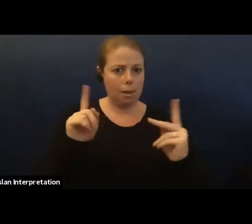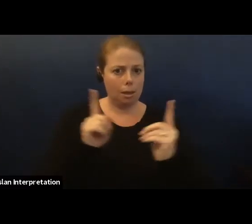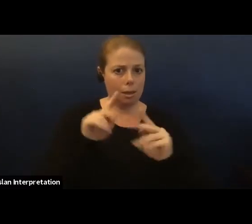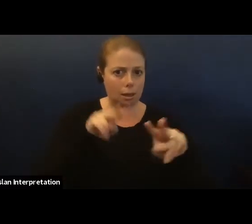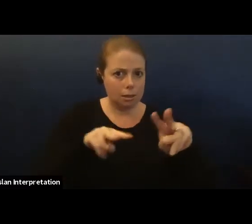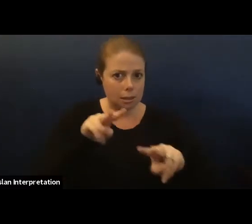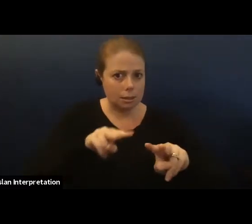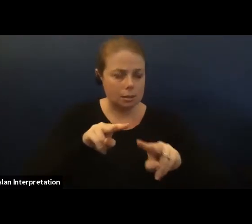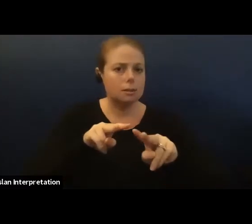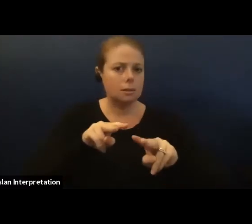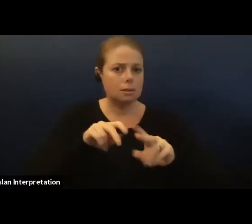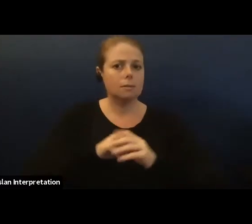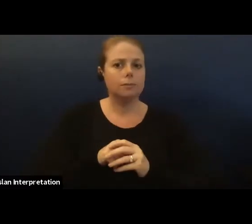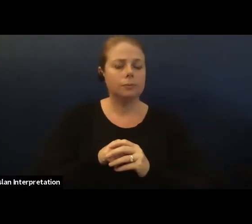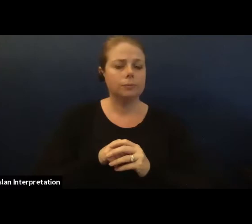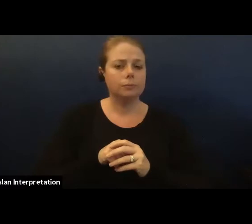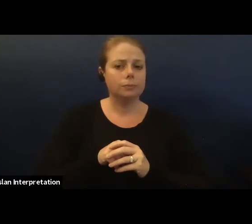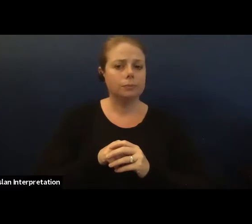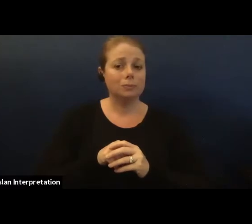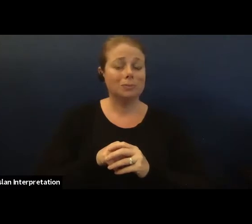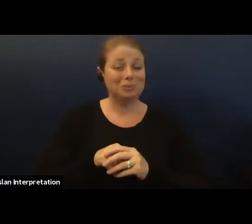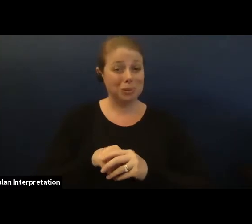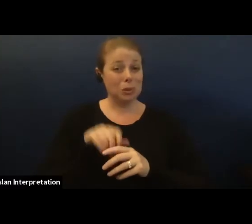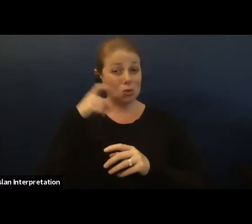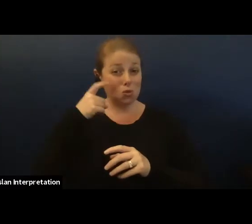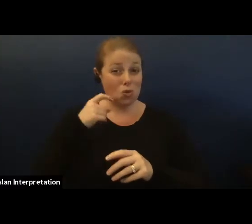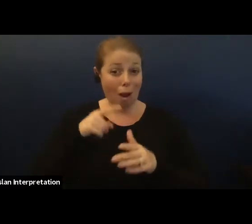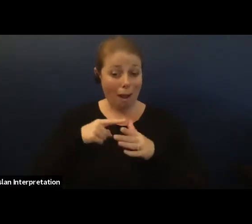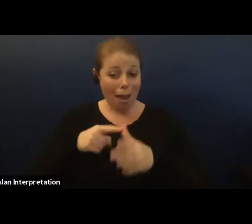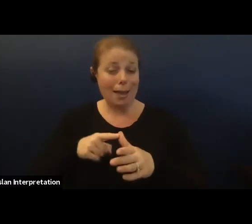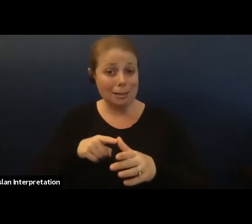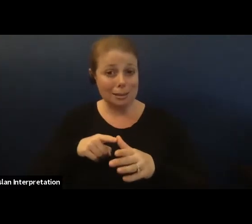however some may get missed due to time constraints. If you still have questions